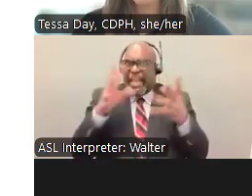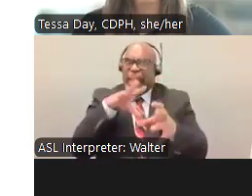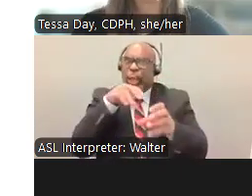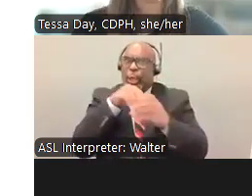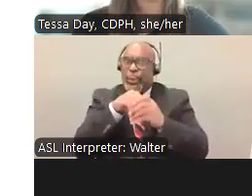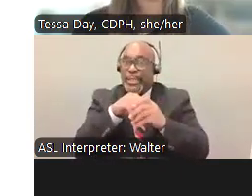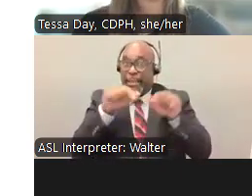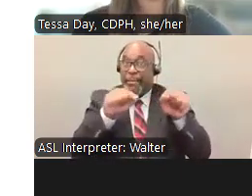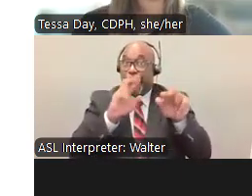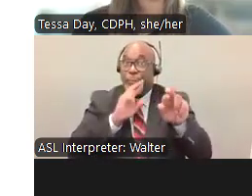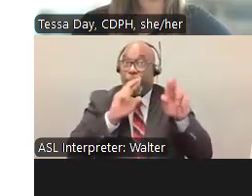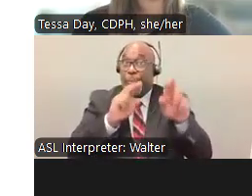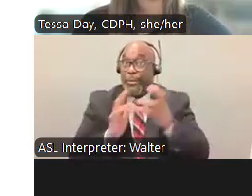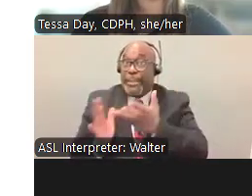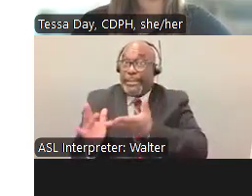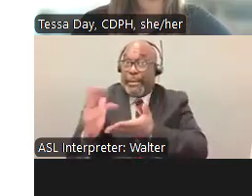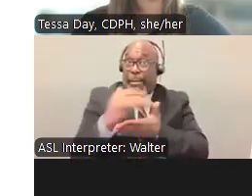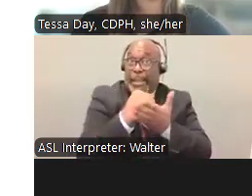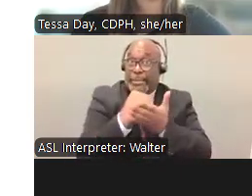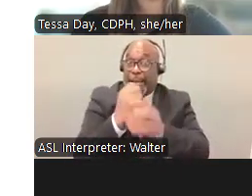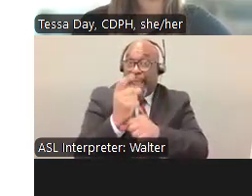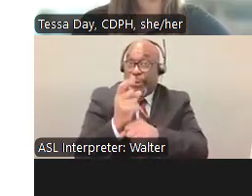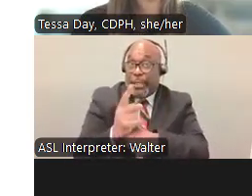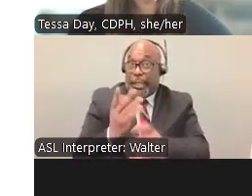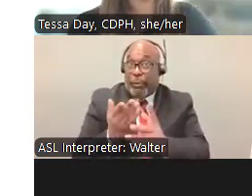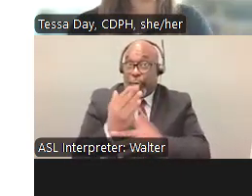13:19:04 report is collected annually 13:19:06 through the Healthy Chicago